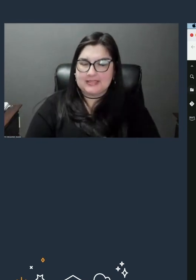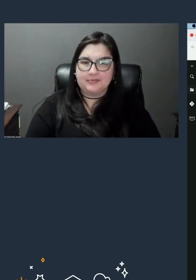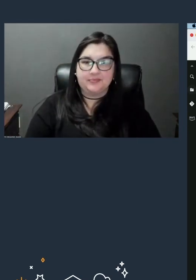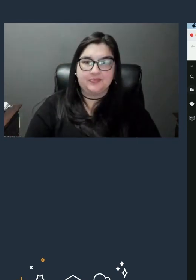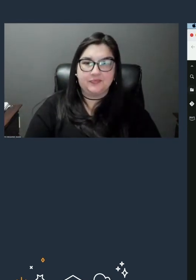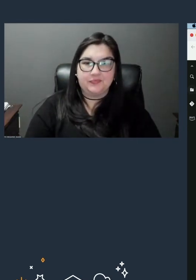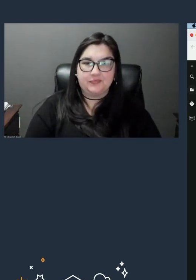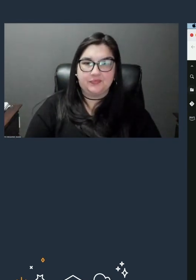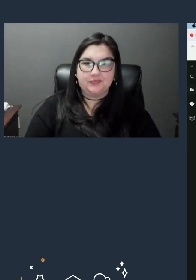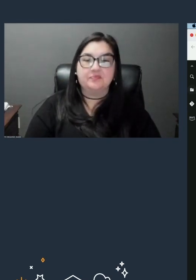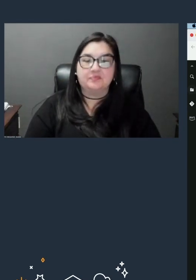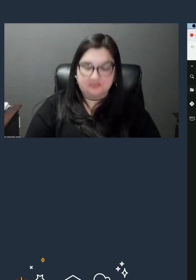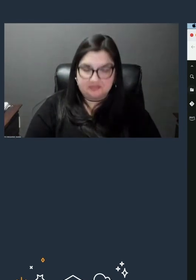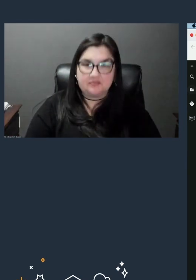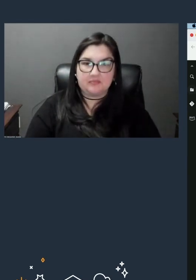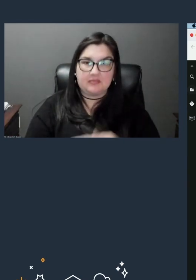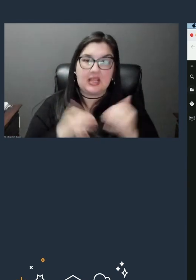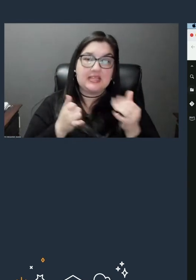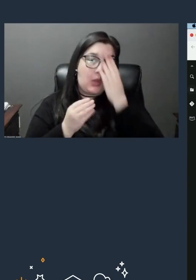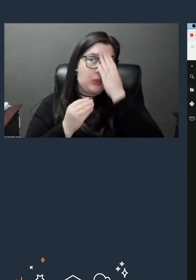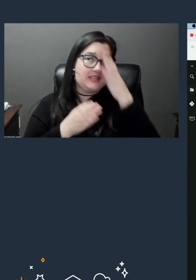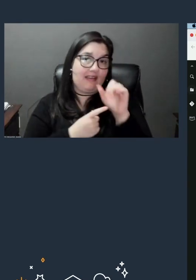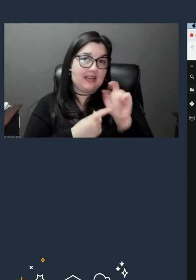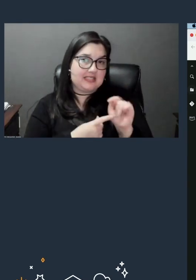So let's go to the data set to see what happened to V3, right?